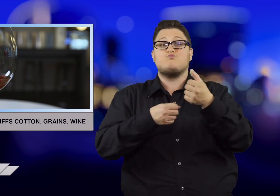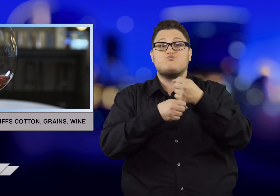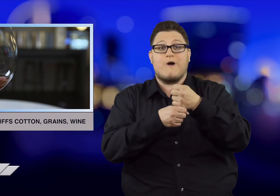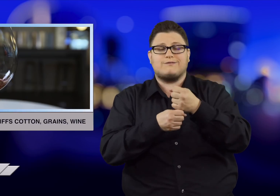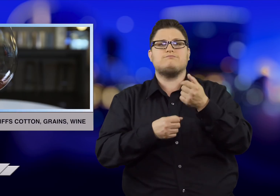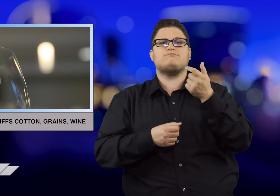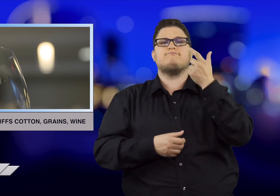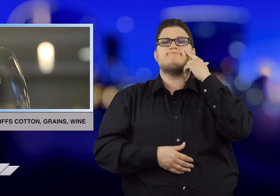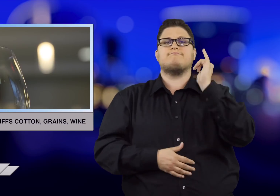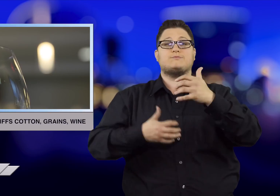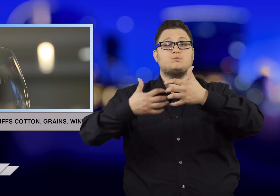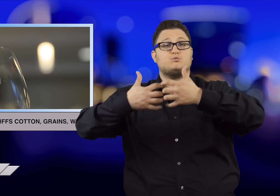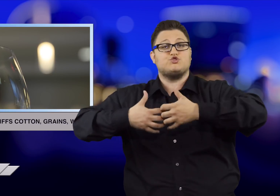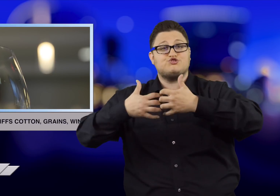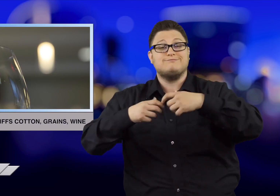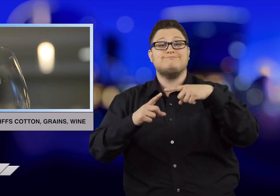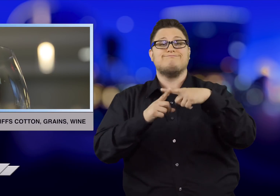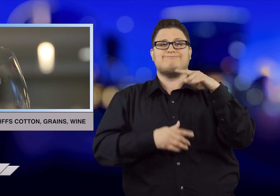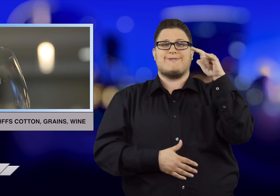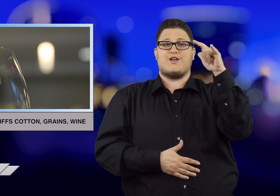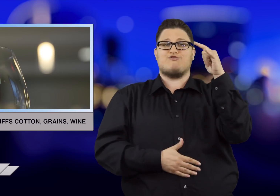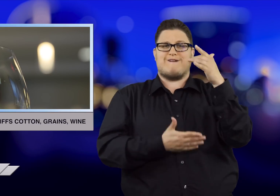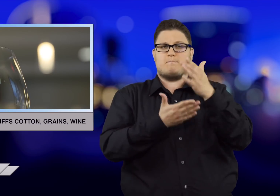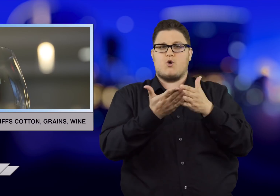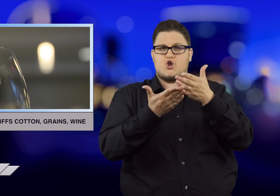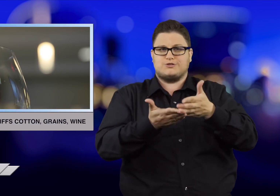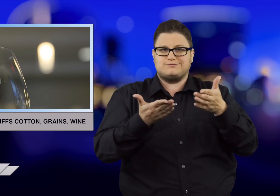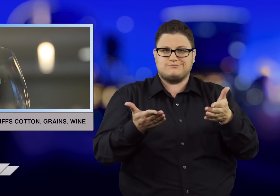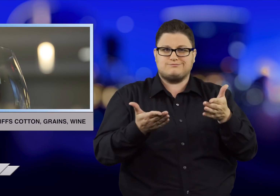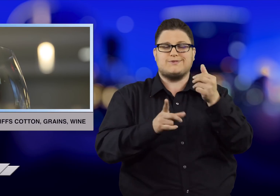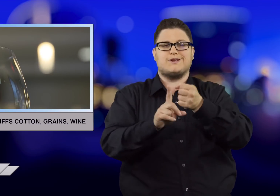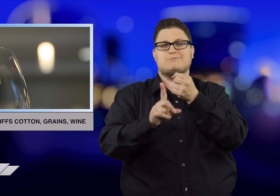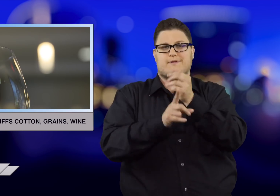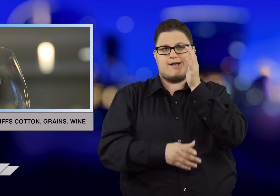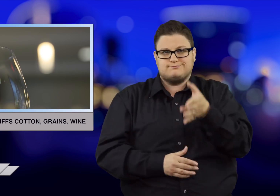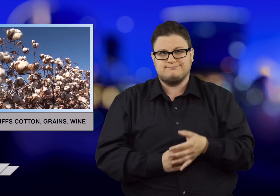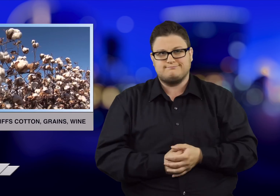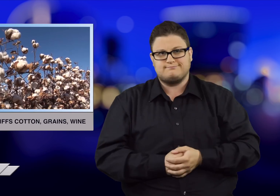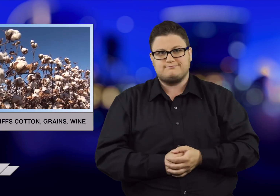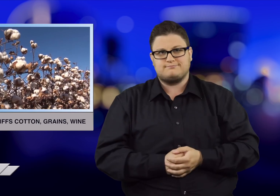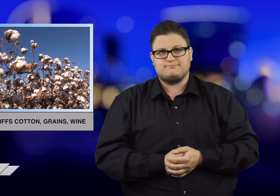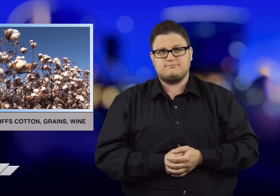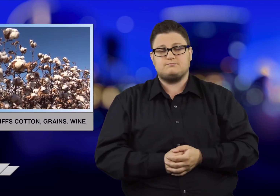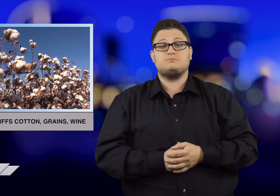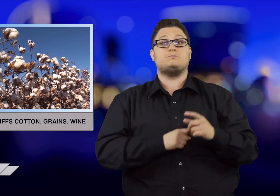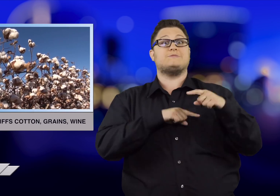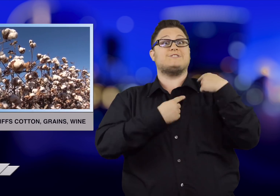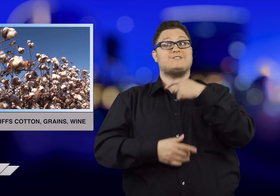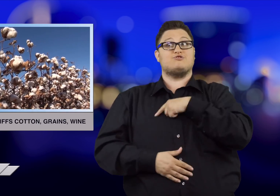Other products like machinery and aircraft parts are also affected.